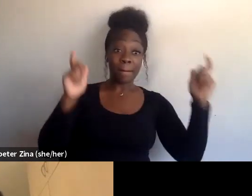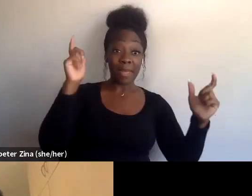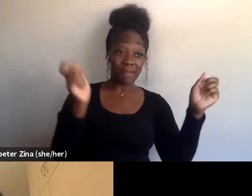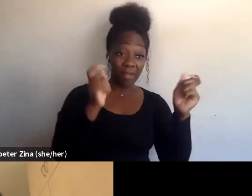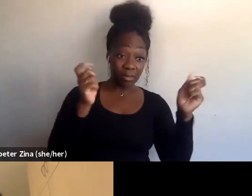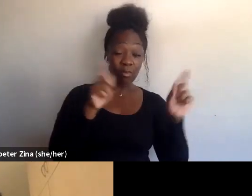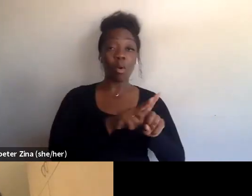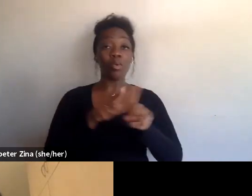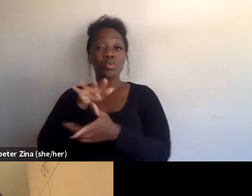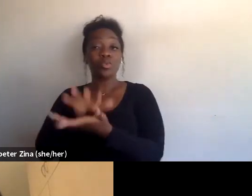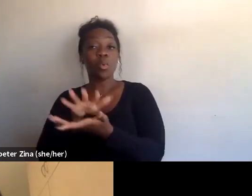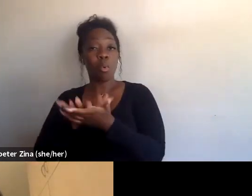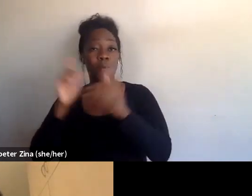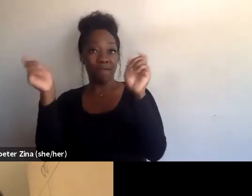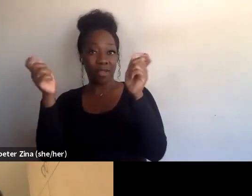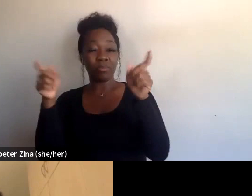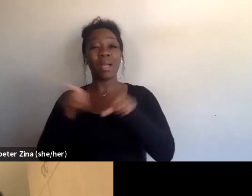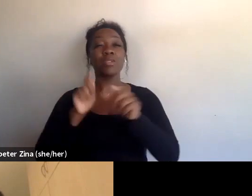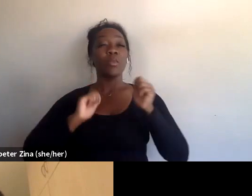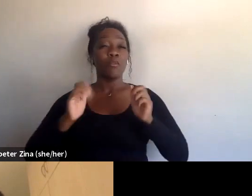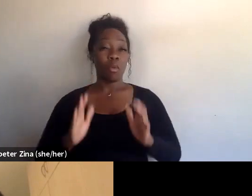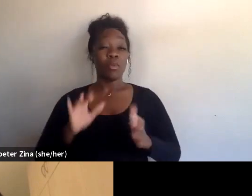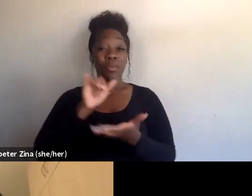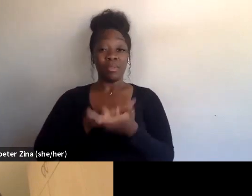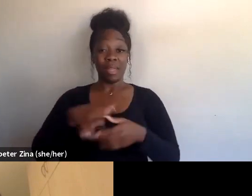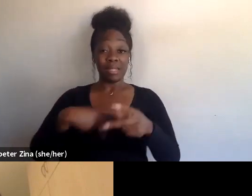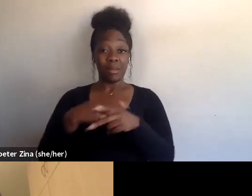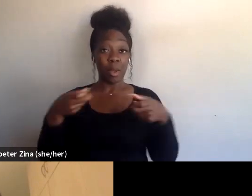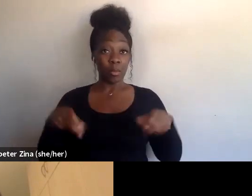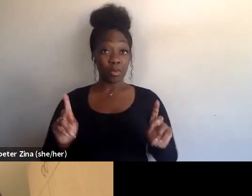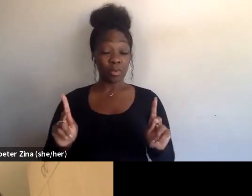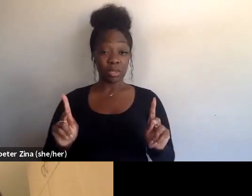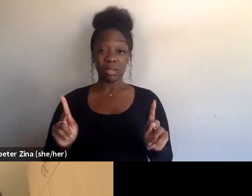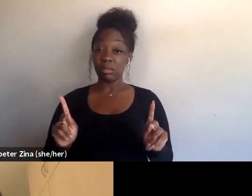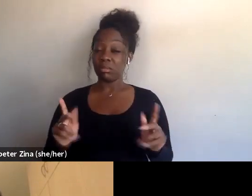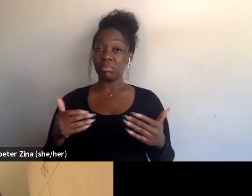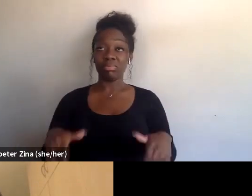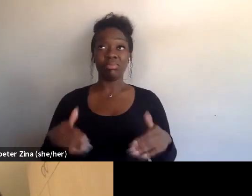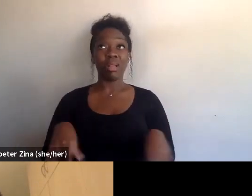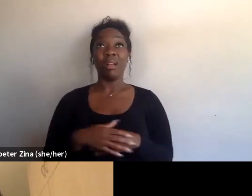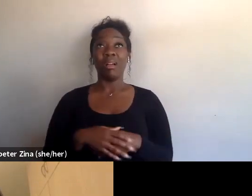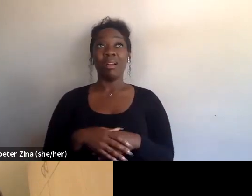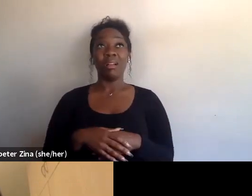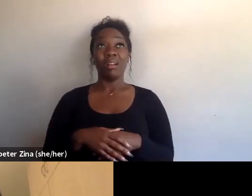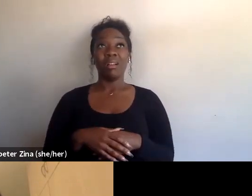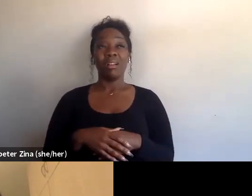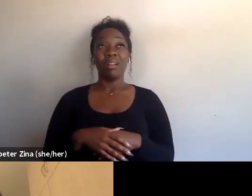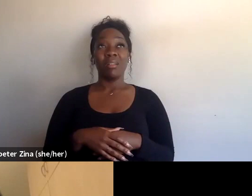So I mean, having that type of opportunity just allowed me to get a clear perspective